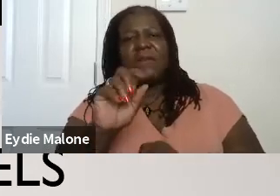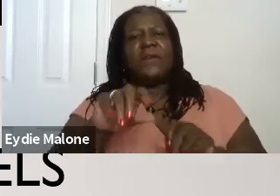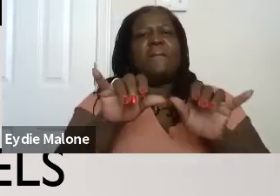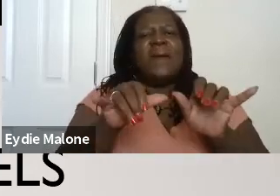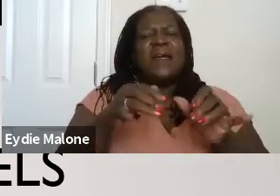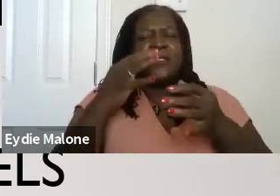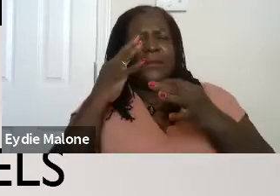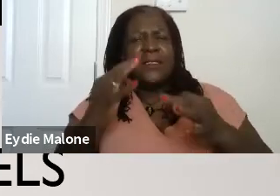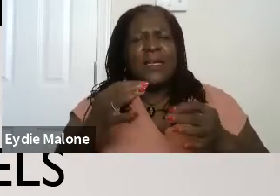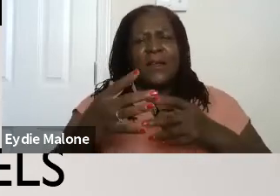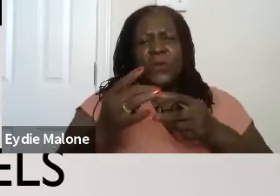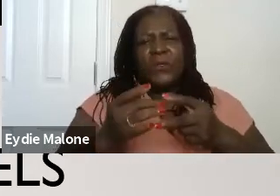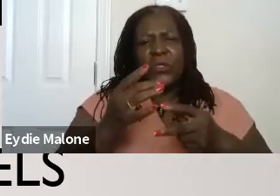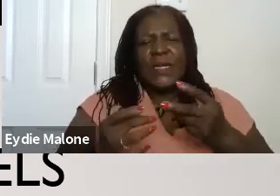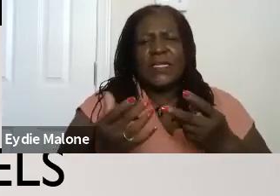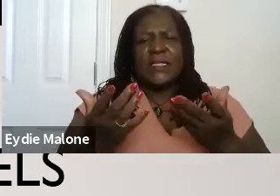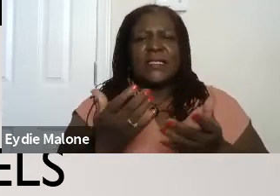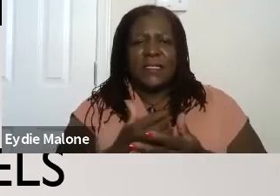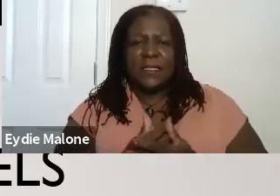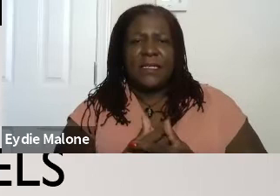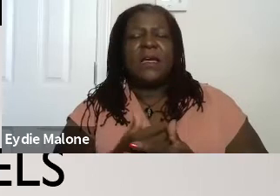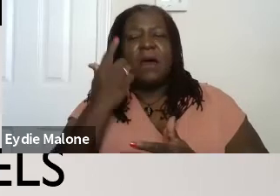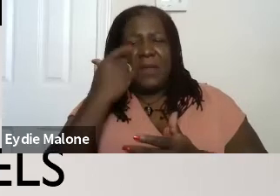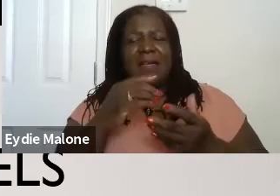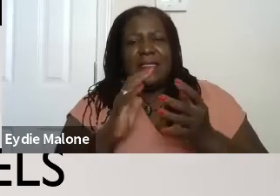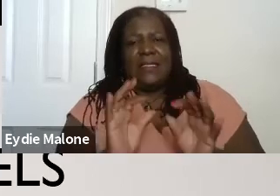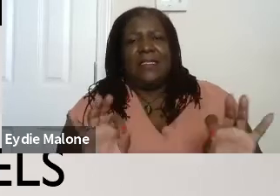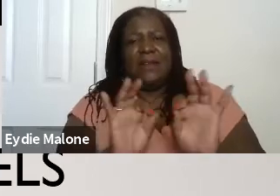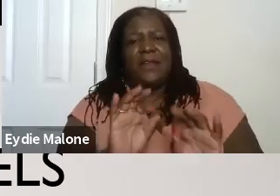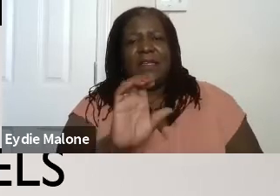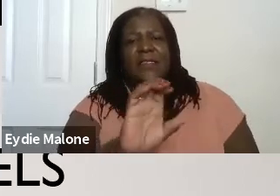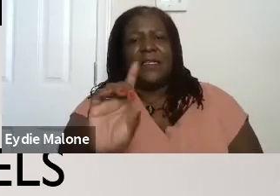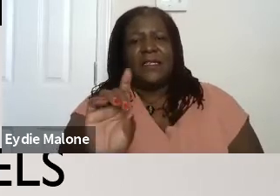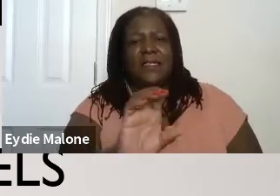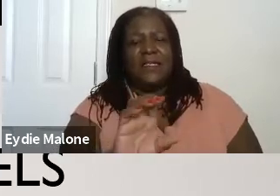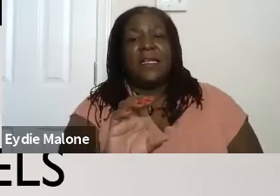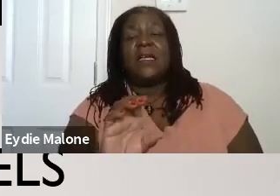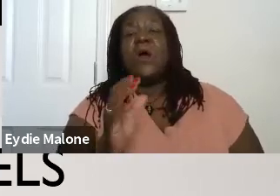risks and benefits. The CDC recommends if you live in a high risk county, those red